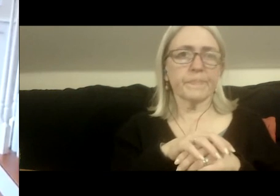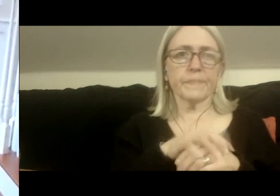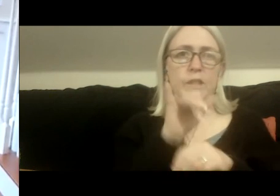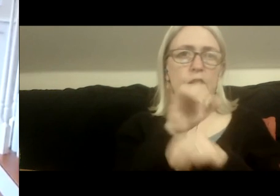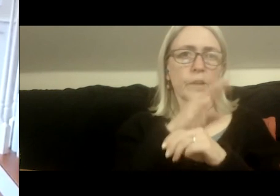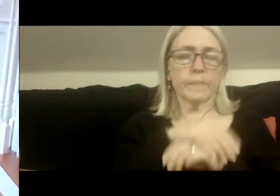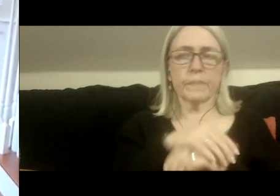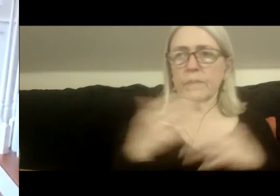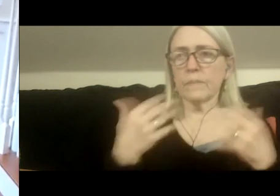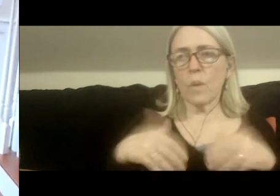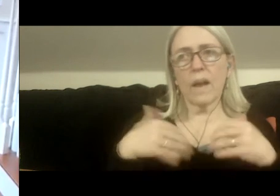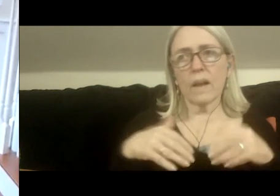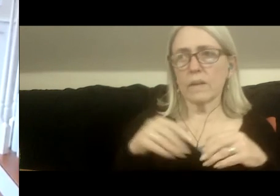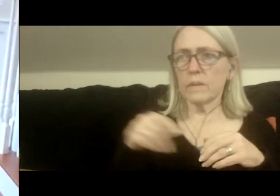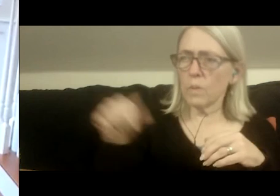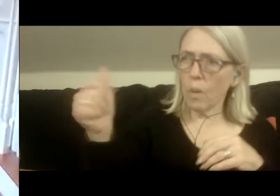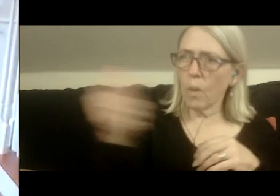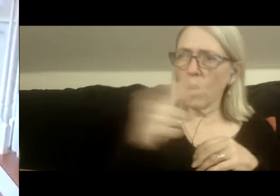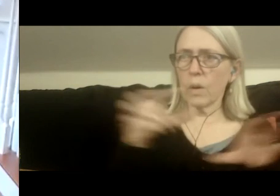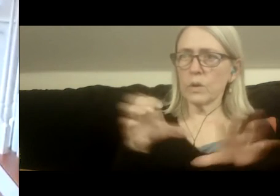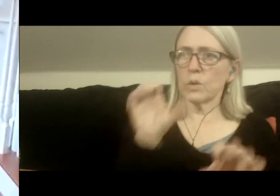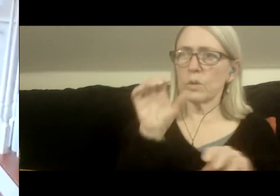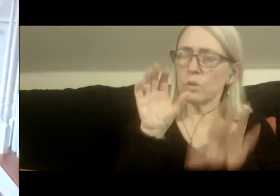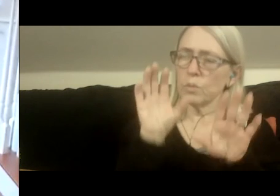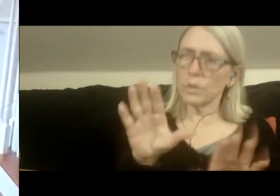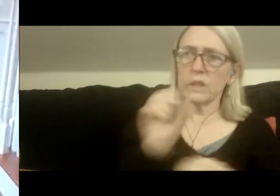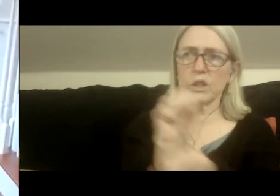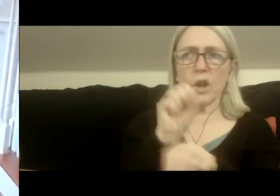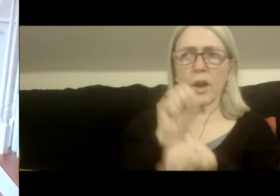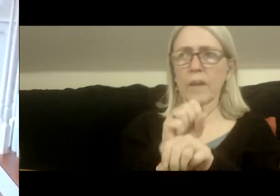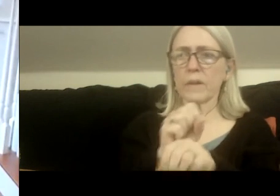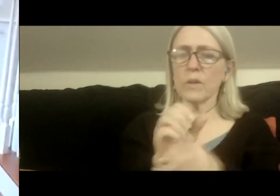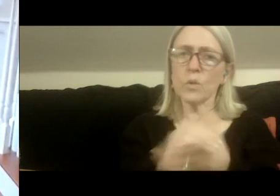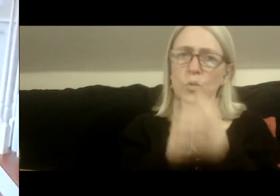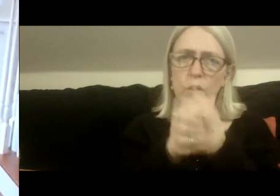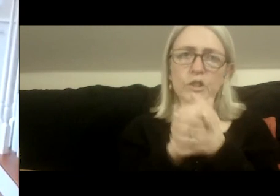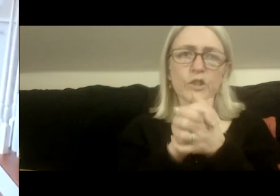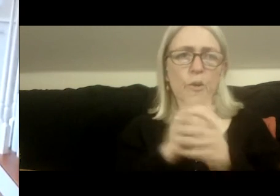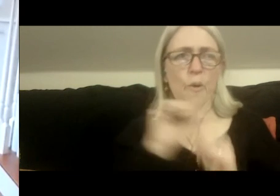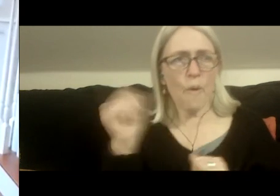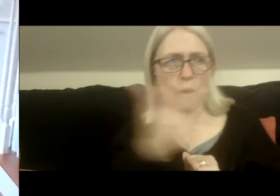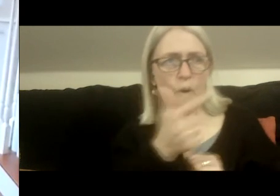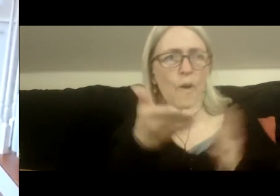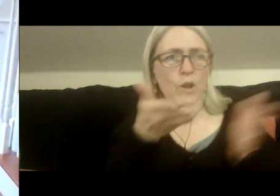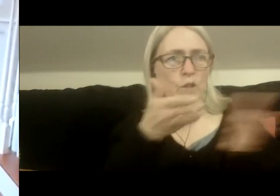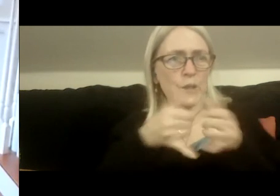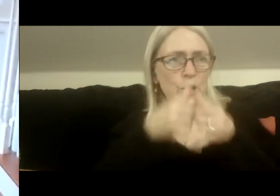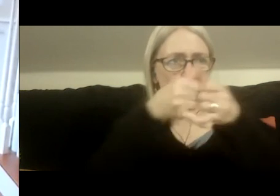I want to say congratulations to all our Service Award recipients and Excellence Award winners.